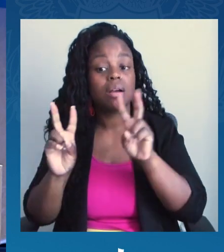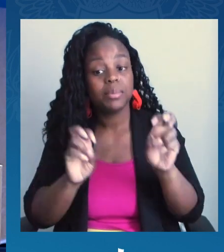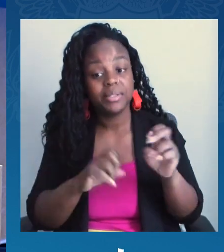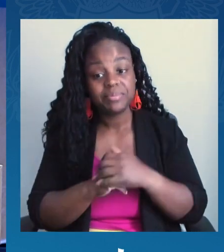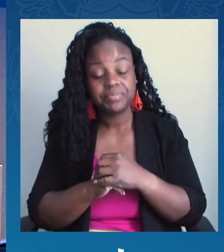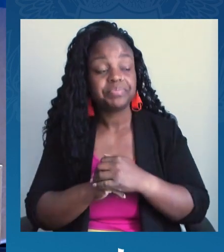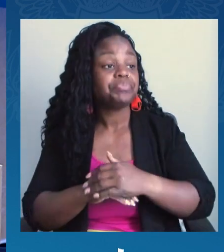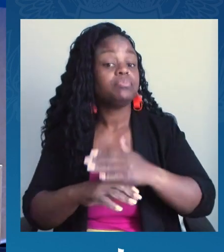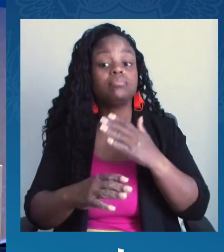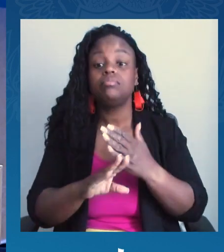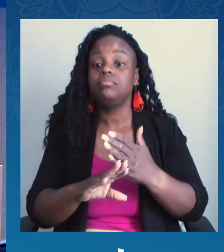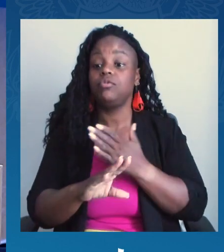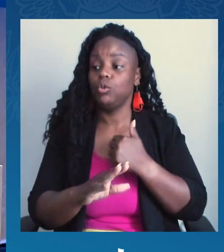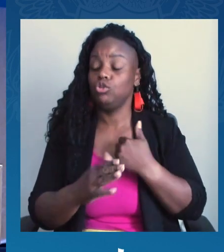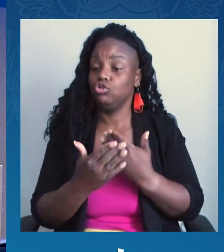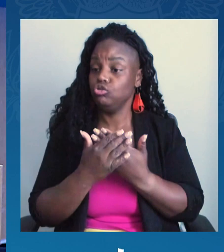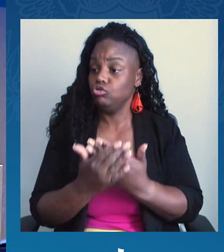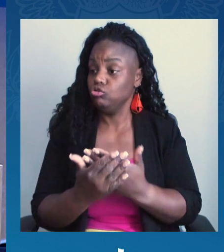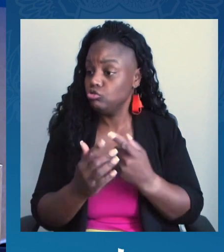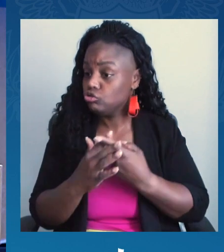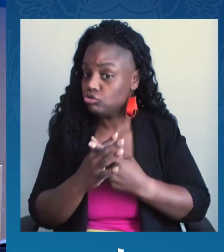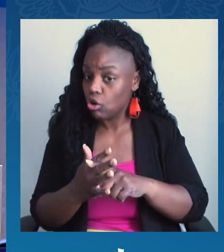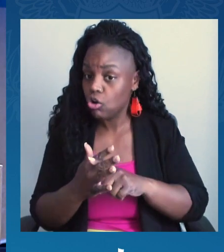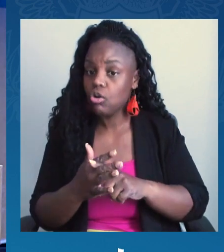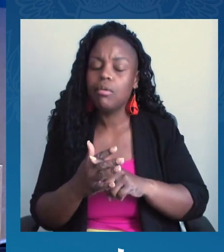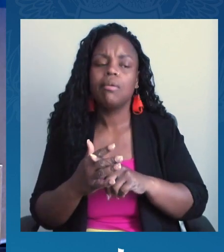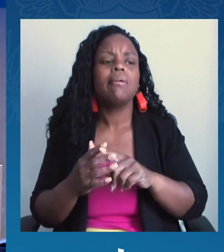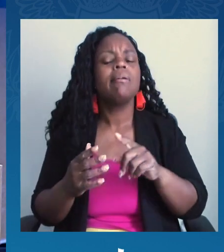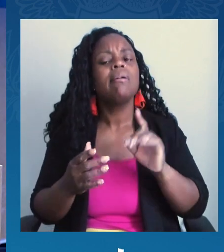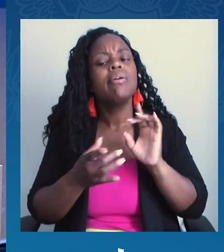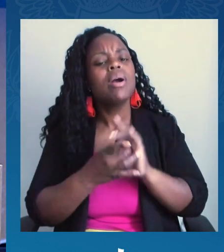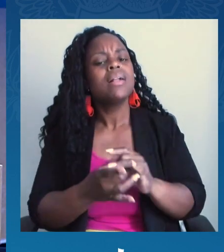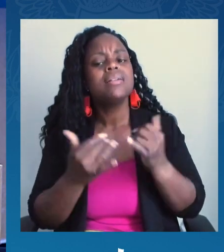related to what's at the top of the American's mind and how the.